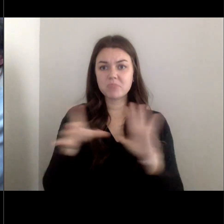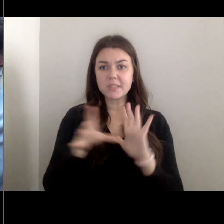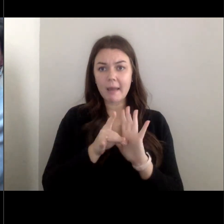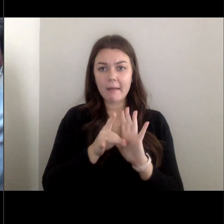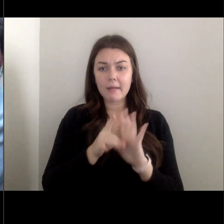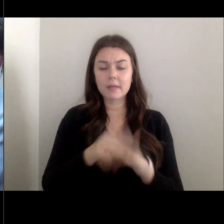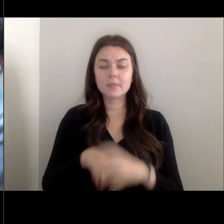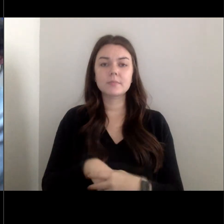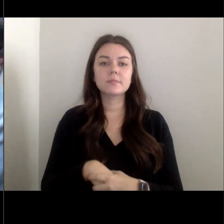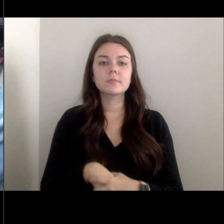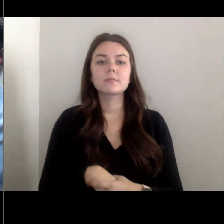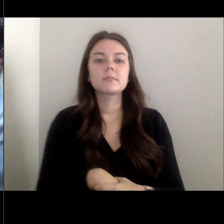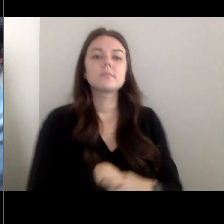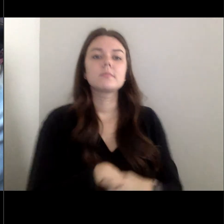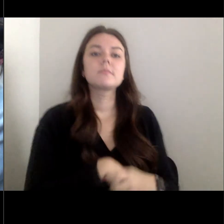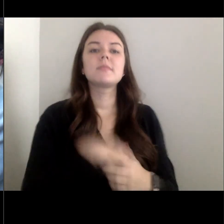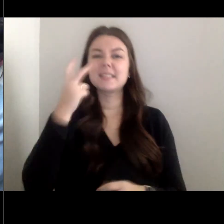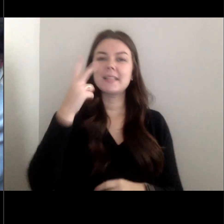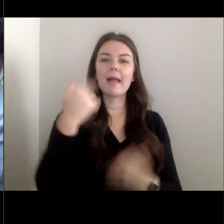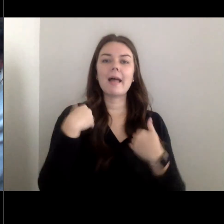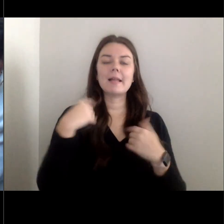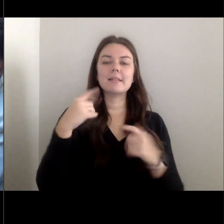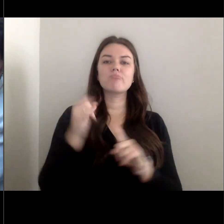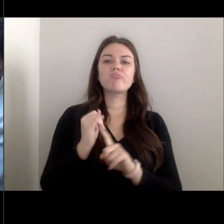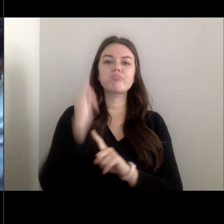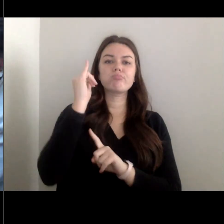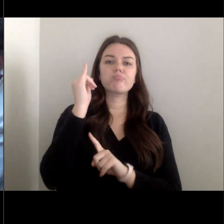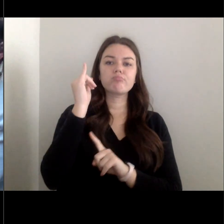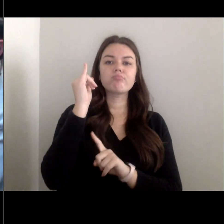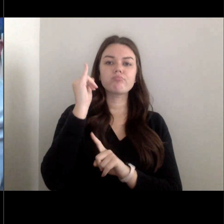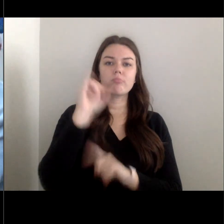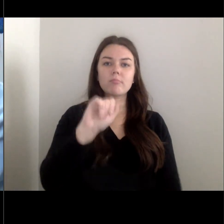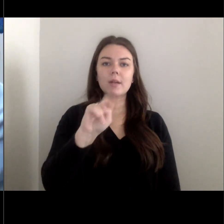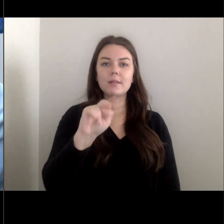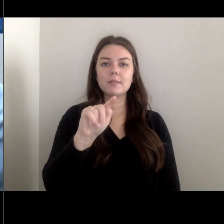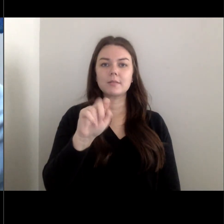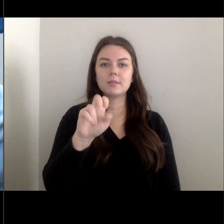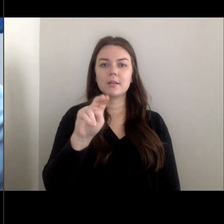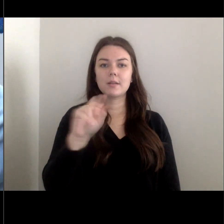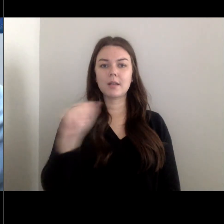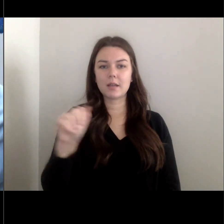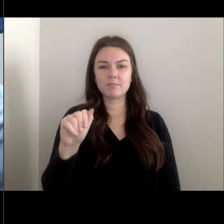You can see it has this antenna at the top. So we can't attach it to the back of the carapace